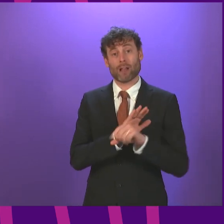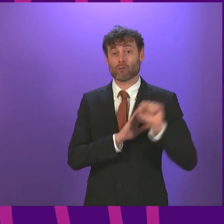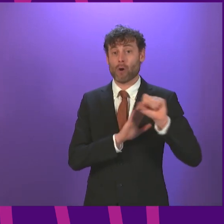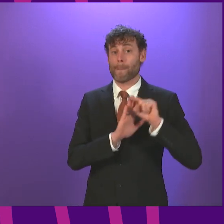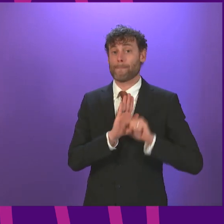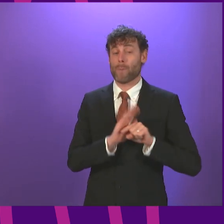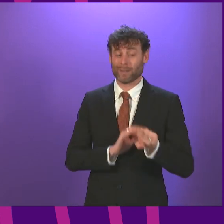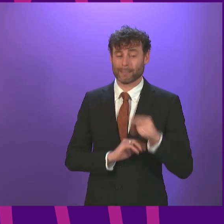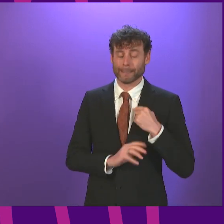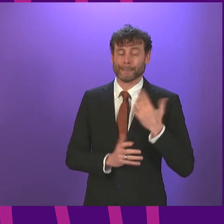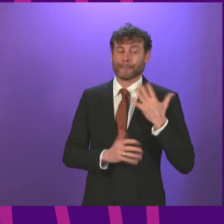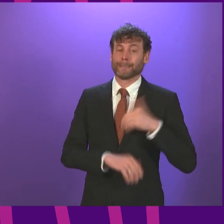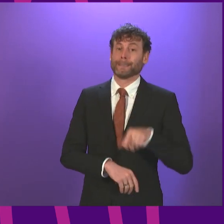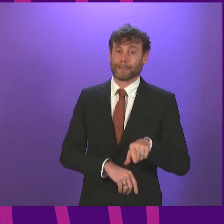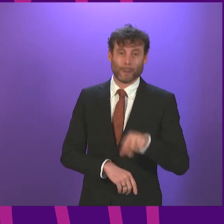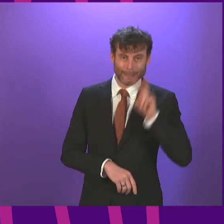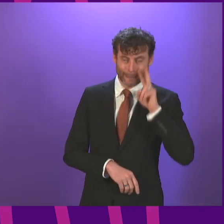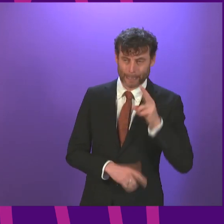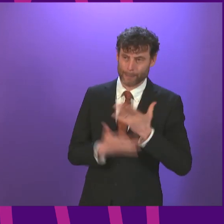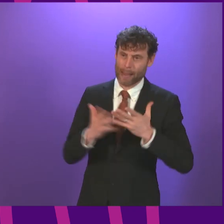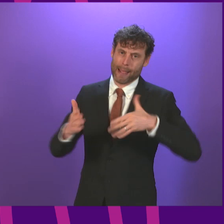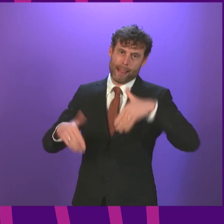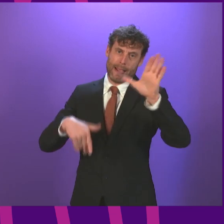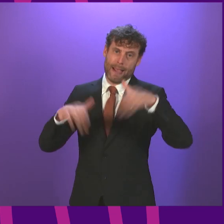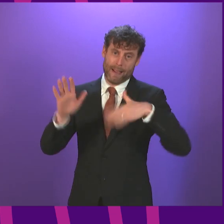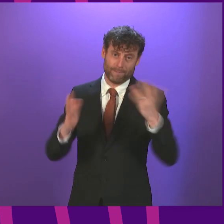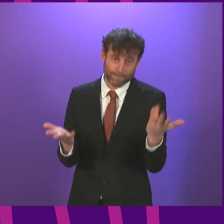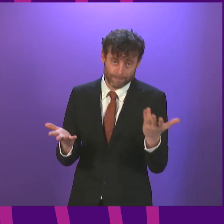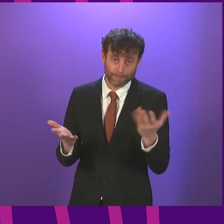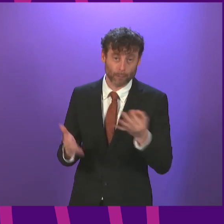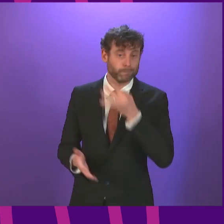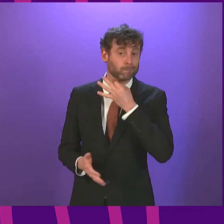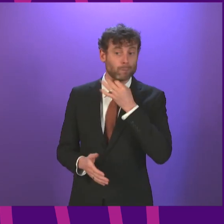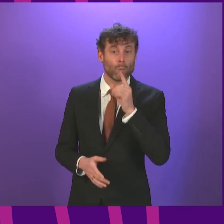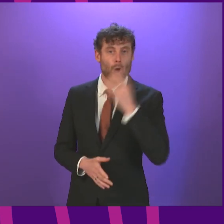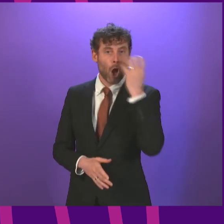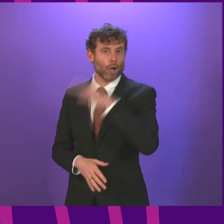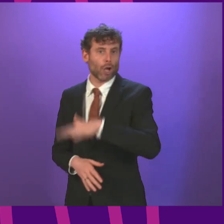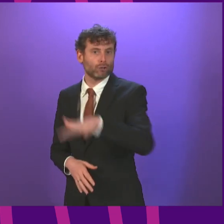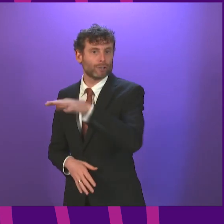population levels, particularly in the rural parts of our country. Those impacts will be